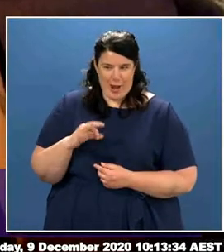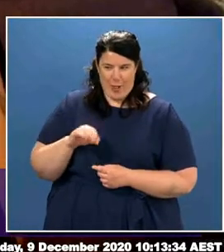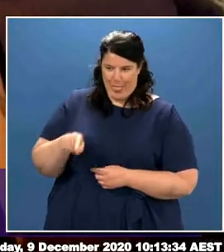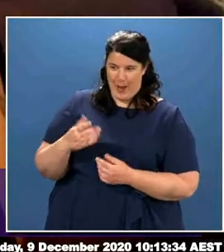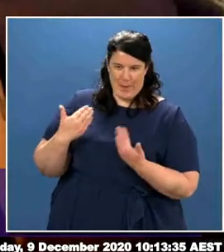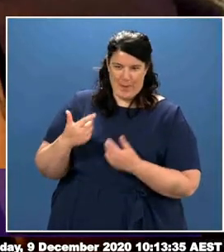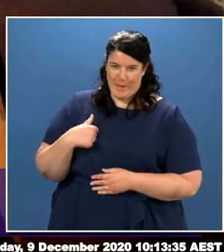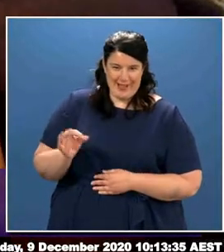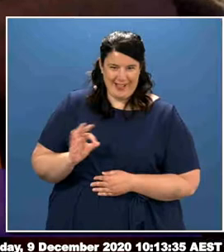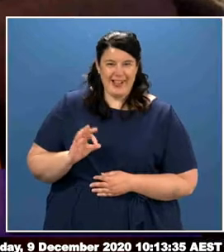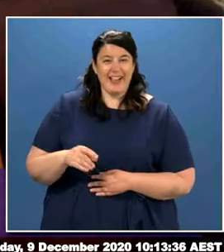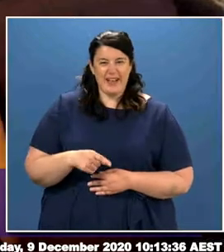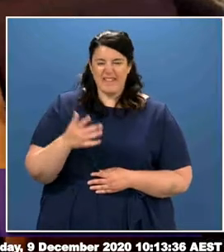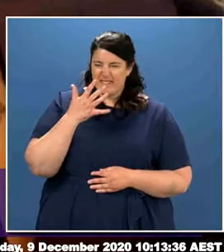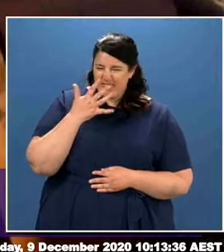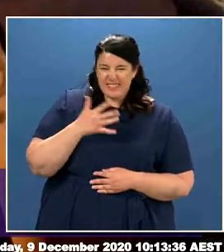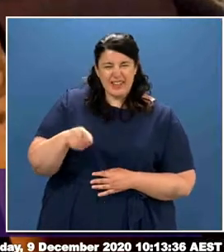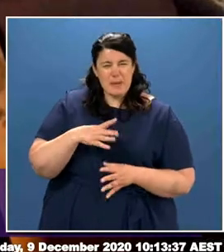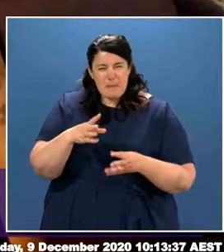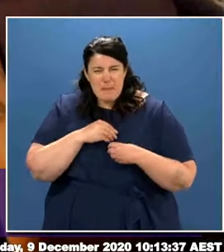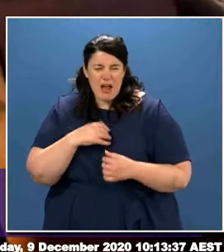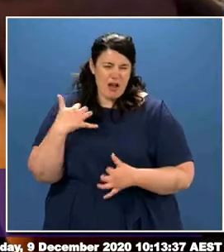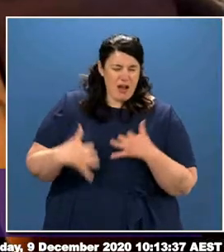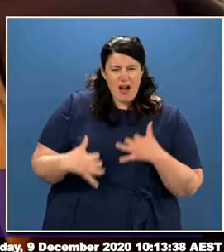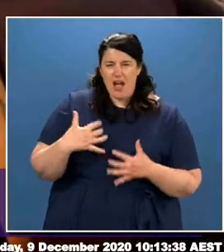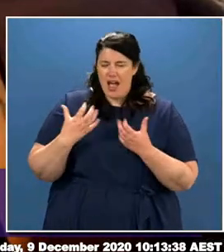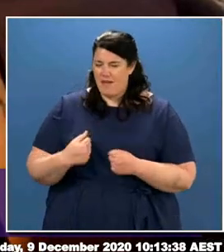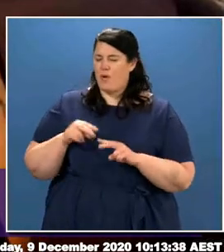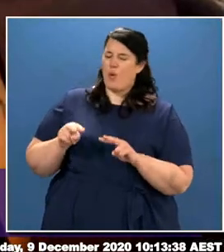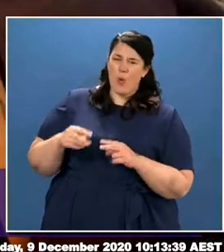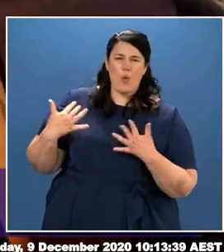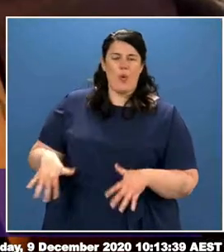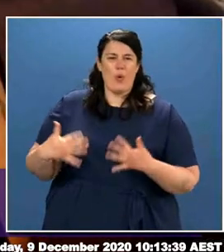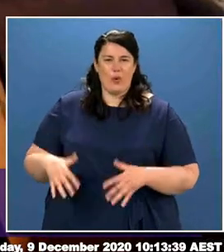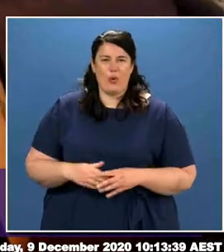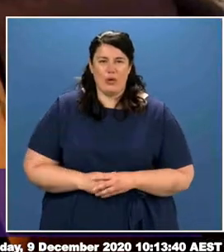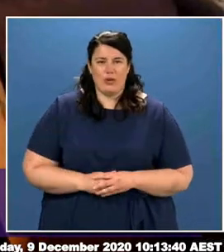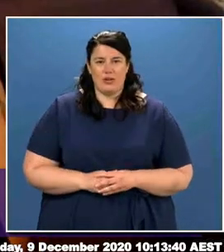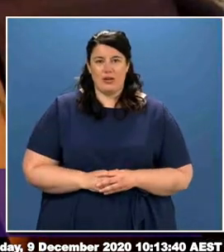They were so passionate and so impressive. But there was also again many young people who were involved in